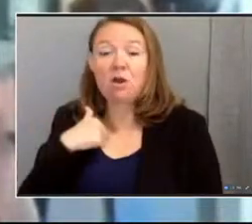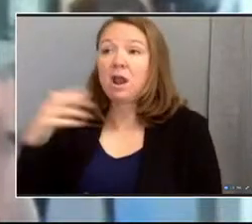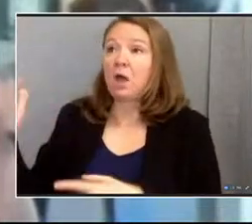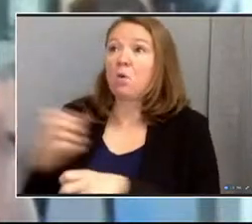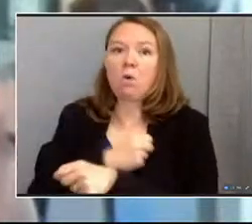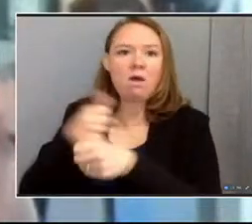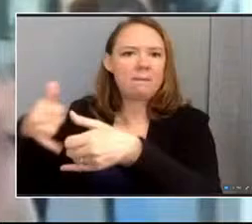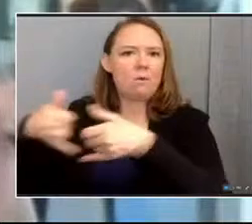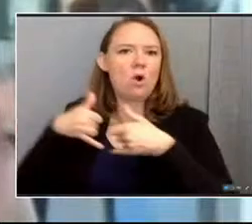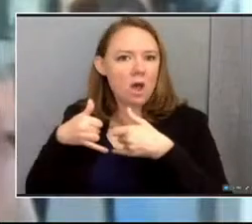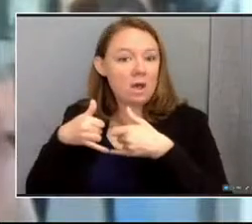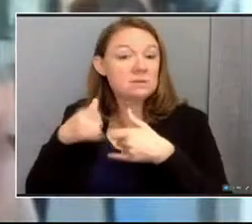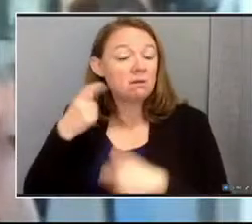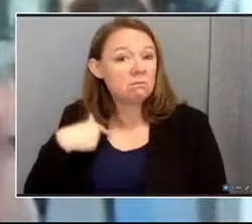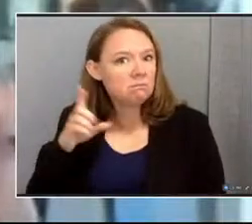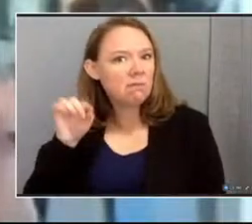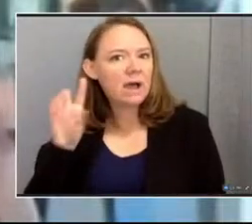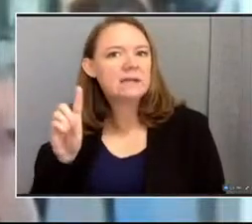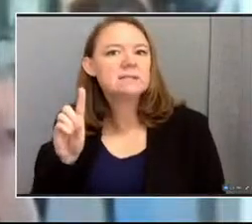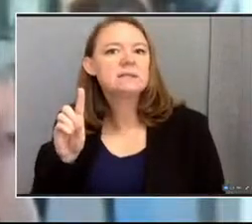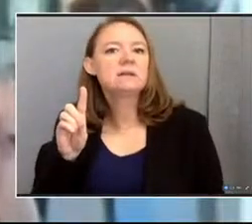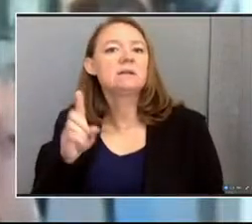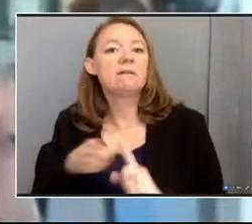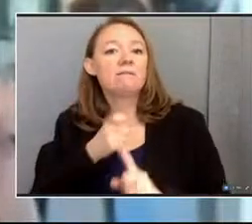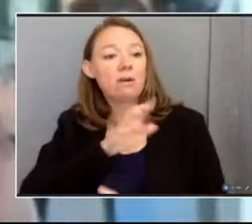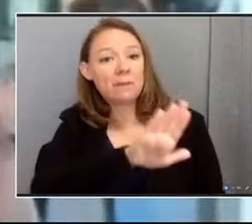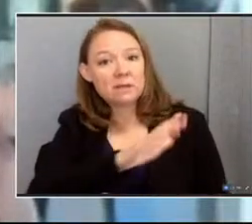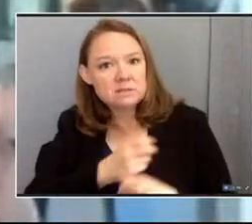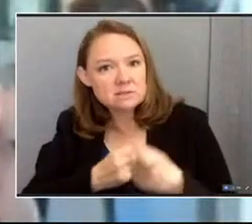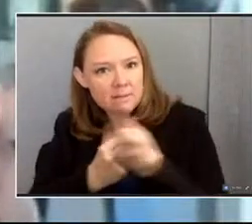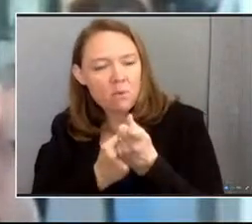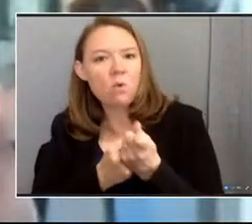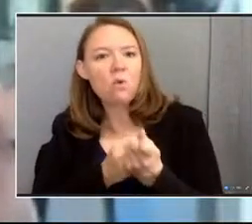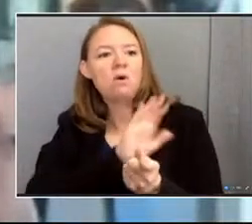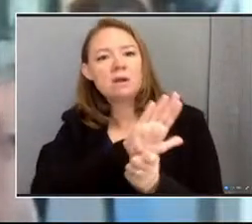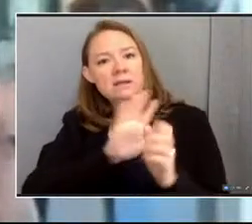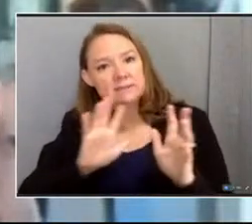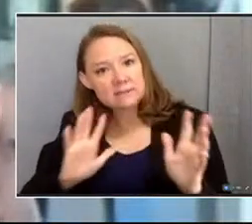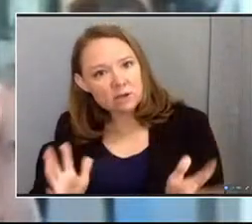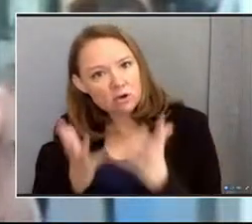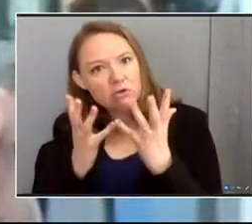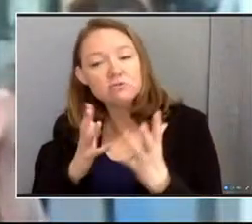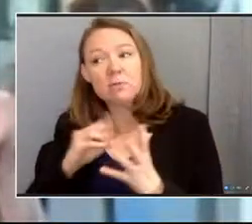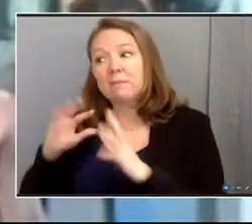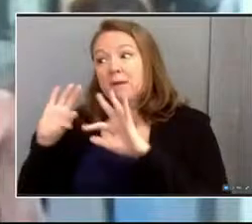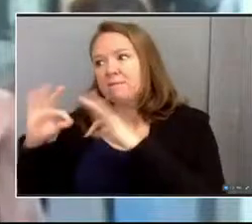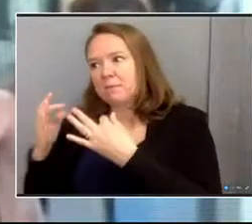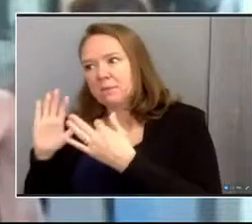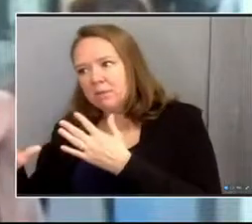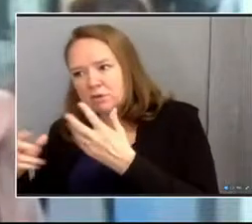encouragement of Mr. Bogeti and my family and the community it was wonderful events like that that